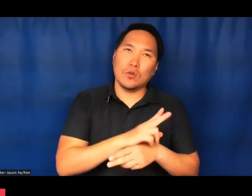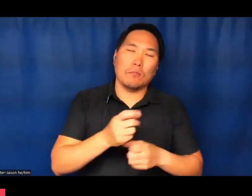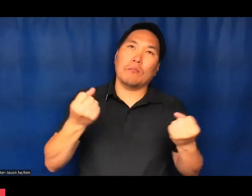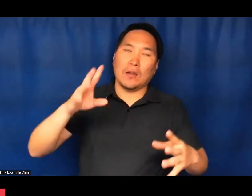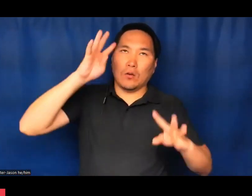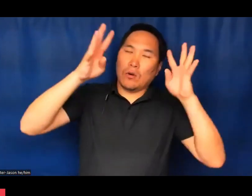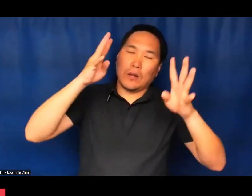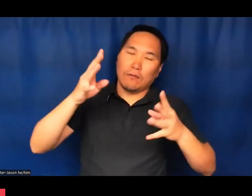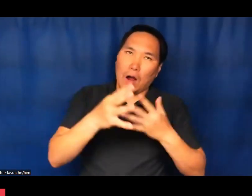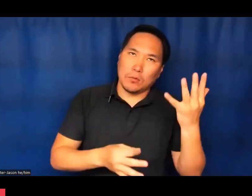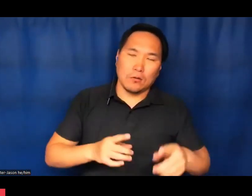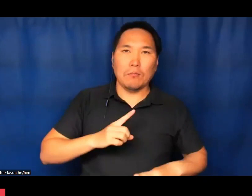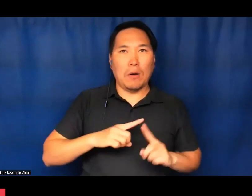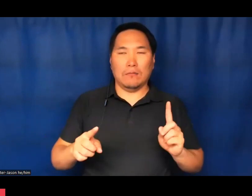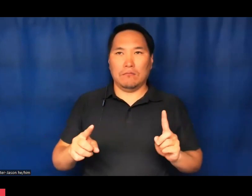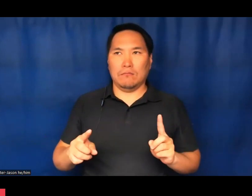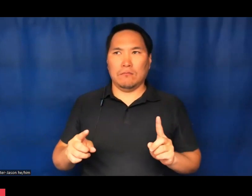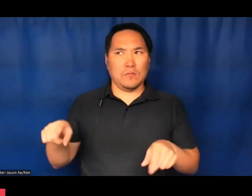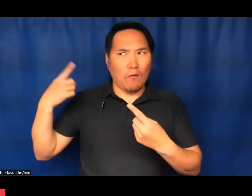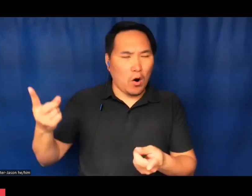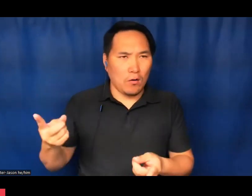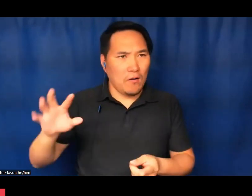as I can tell have not been accepted by the Federal Courts before.